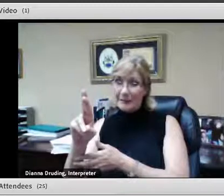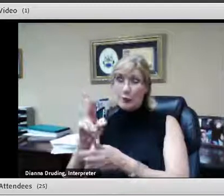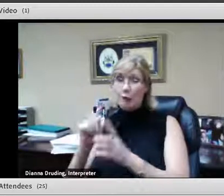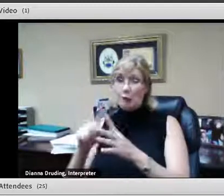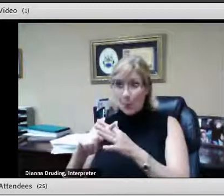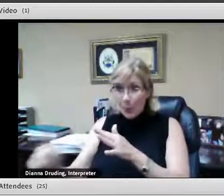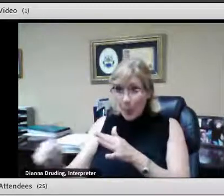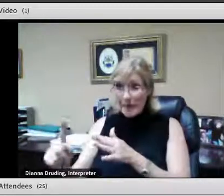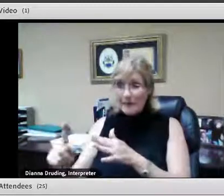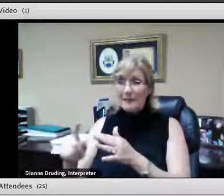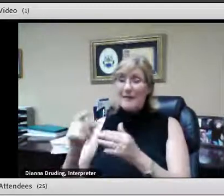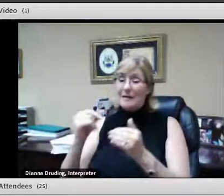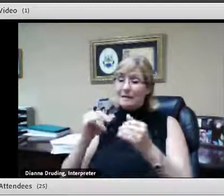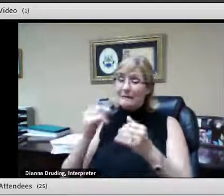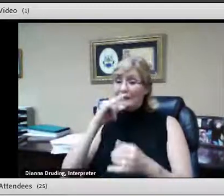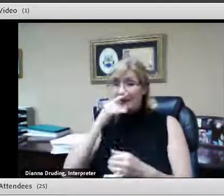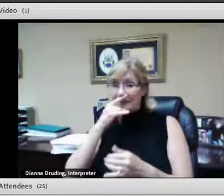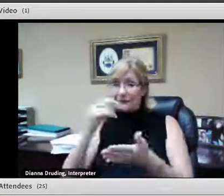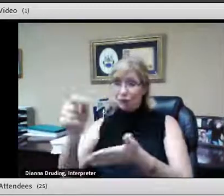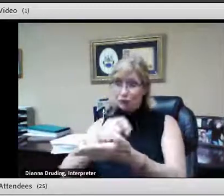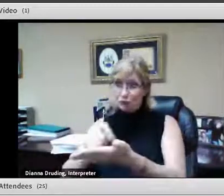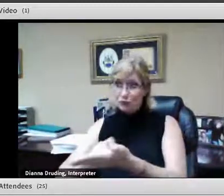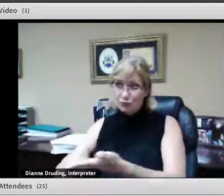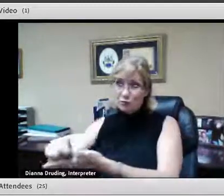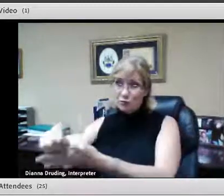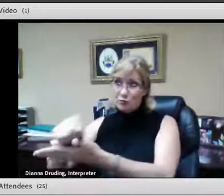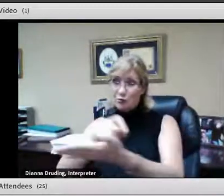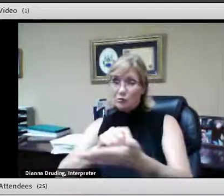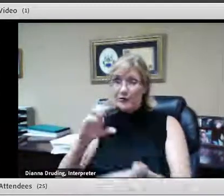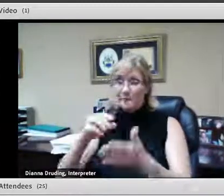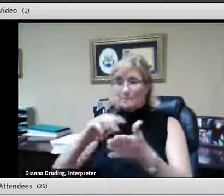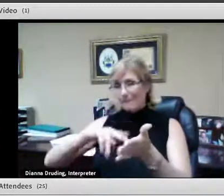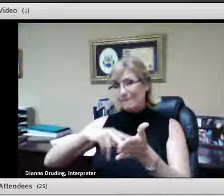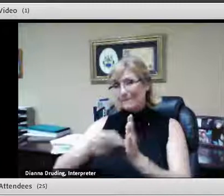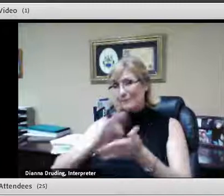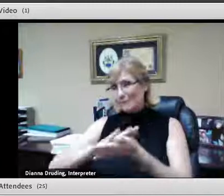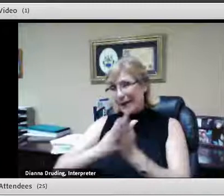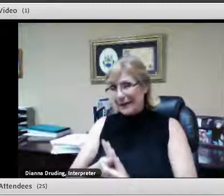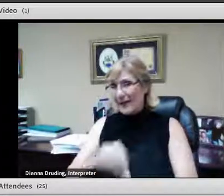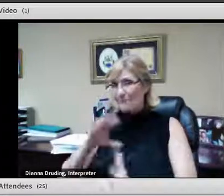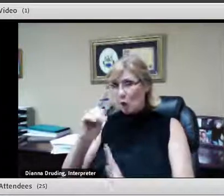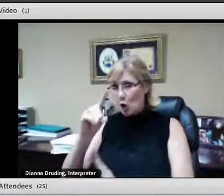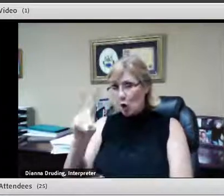to race across a large piece of paper, so the Ozobot is capable of reading codes as it traces these lines.